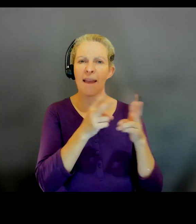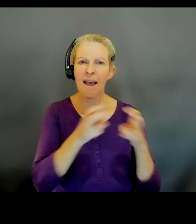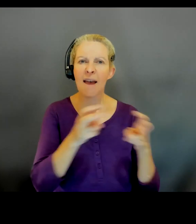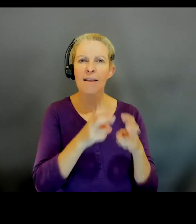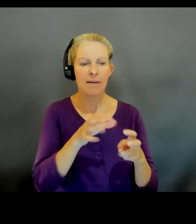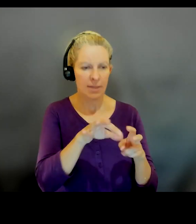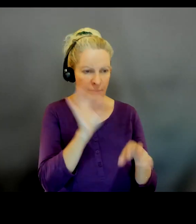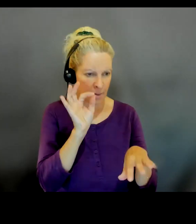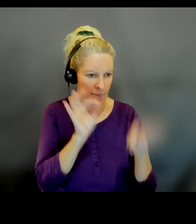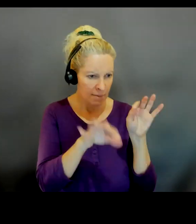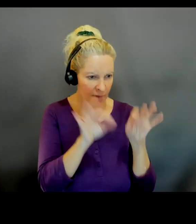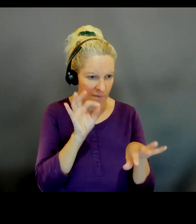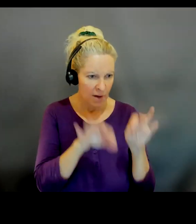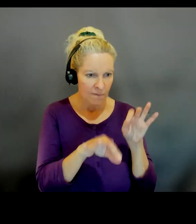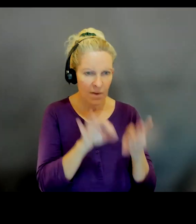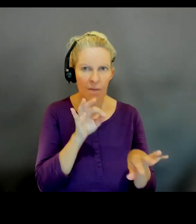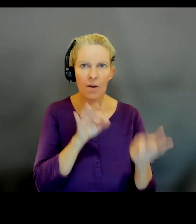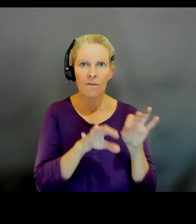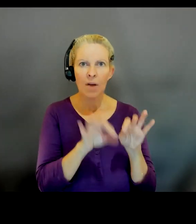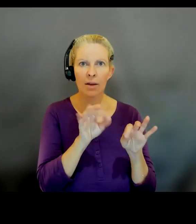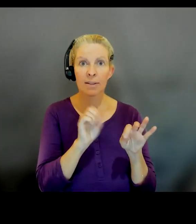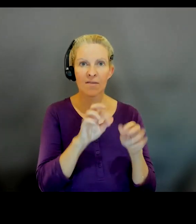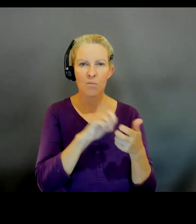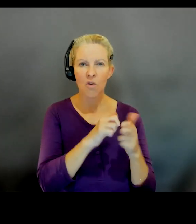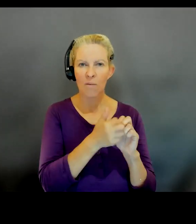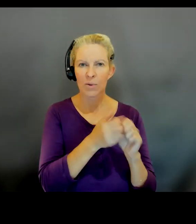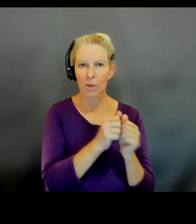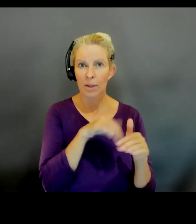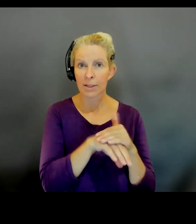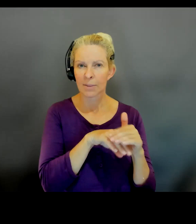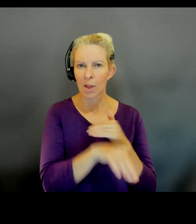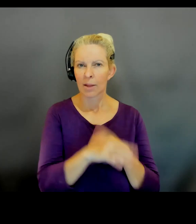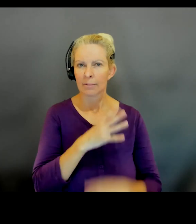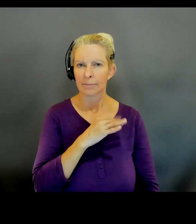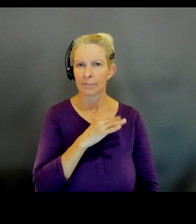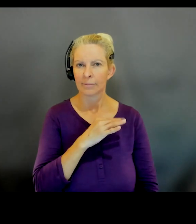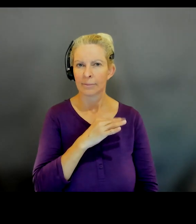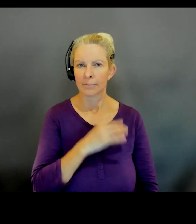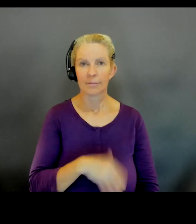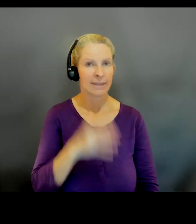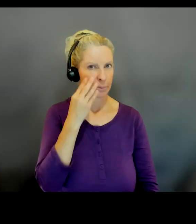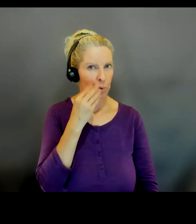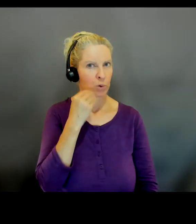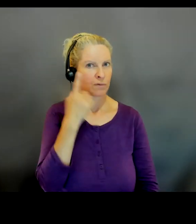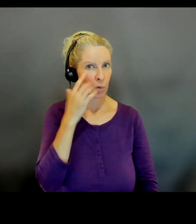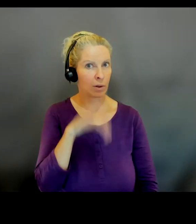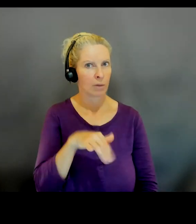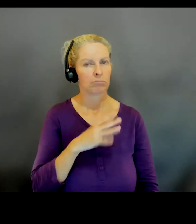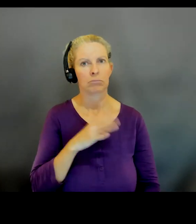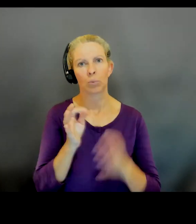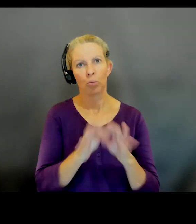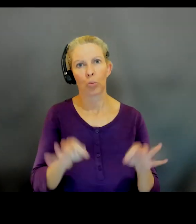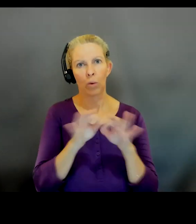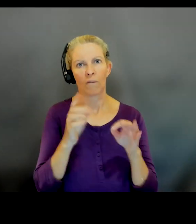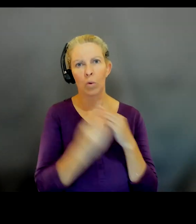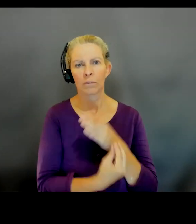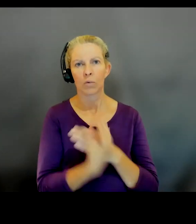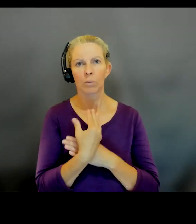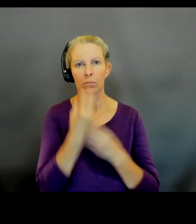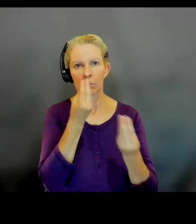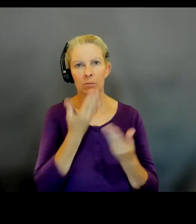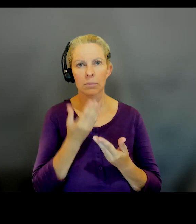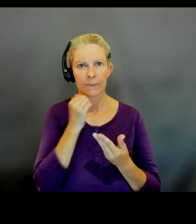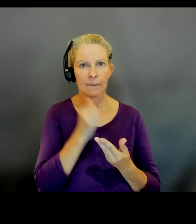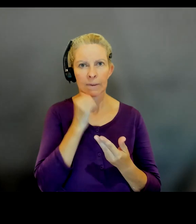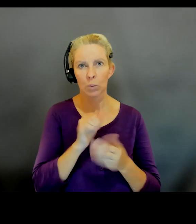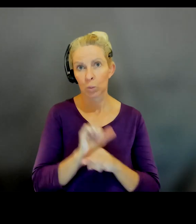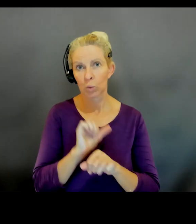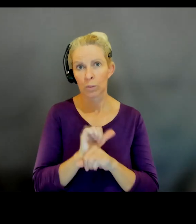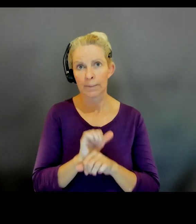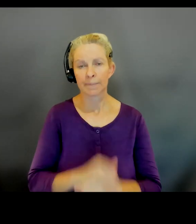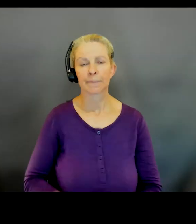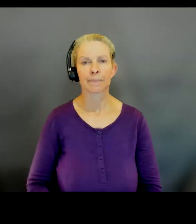find accessibility issues. That research is important, as well. And as I say, always be